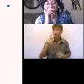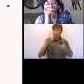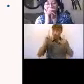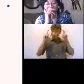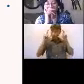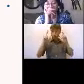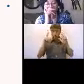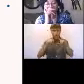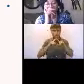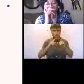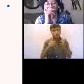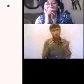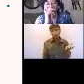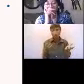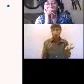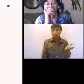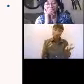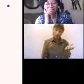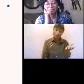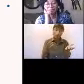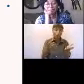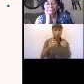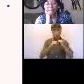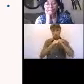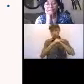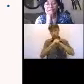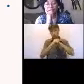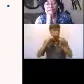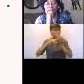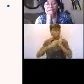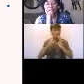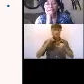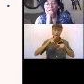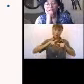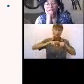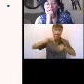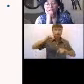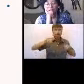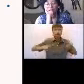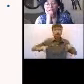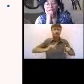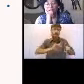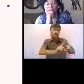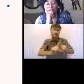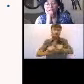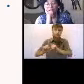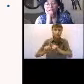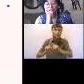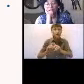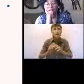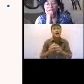diversity. And I think what's really important is, is those are fine in and of themselves,